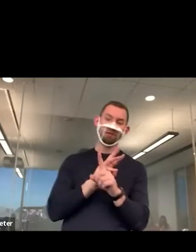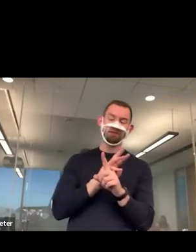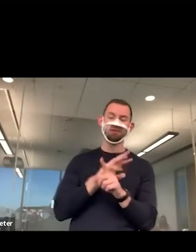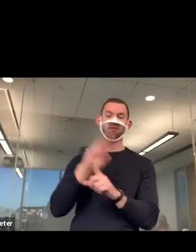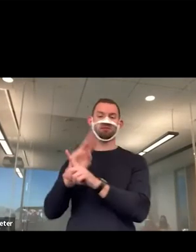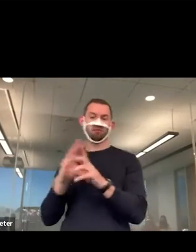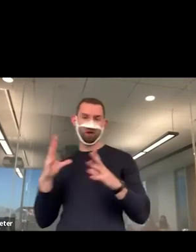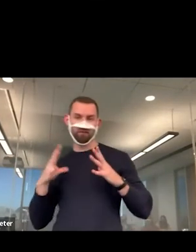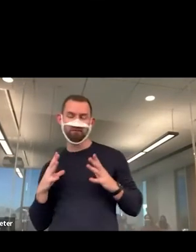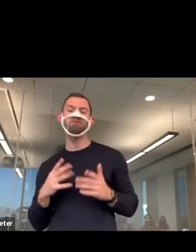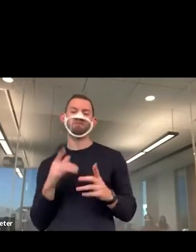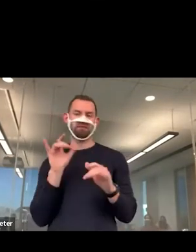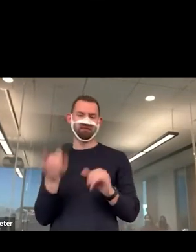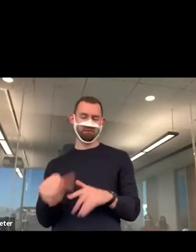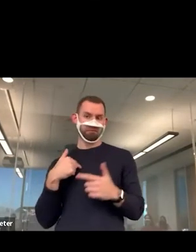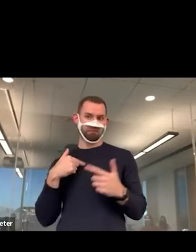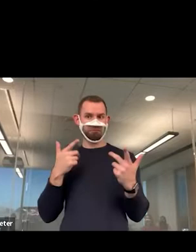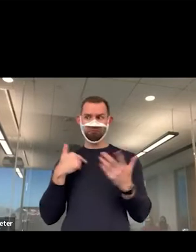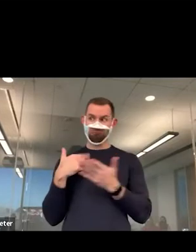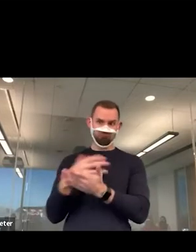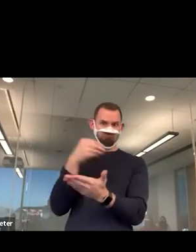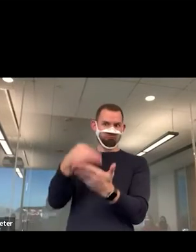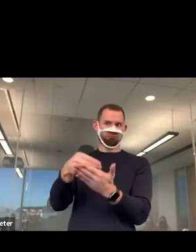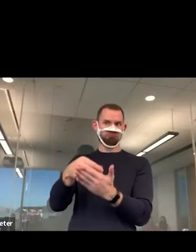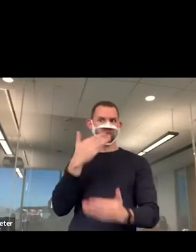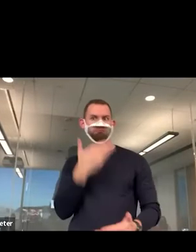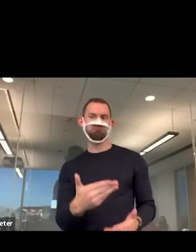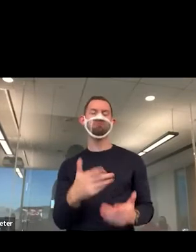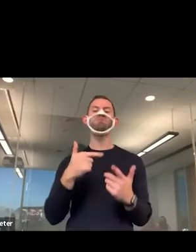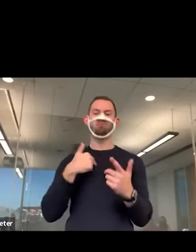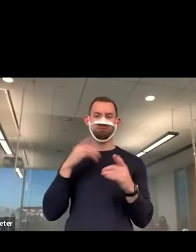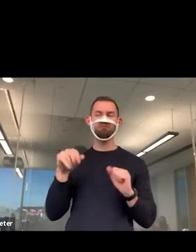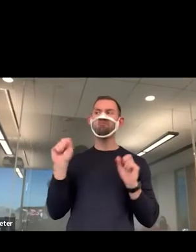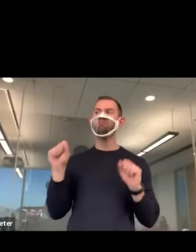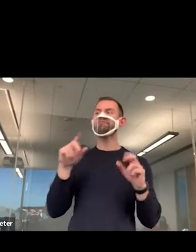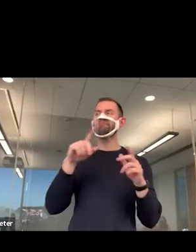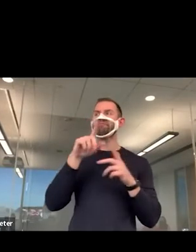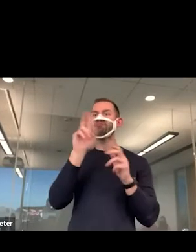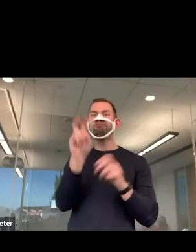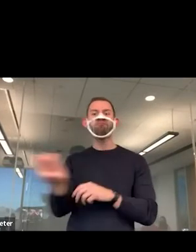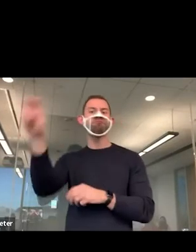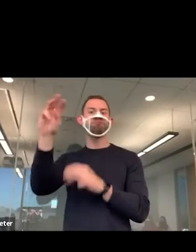i'd see the world this was perfect so off i go to mass maritime academy and lucky for me